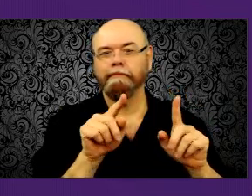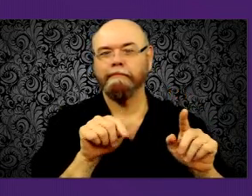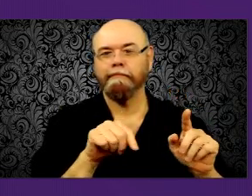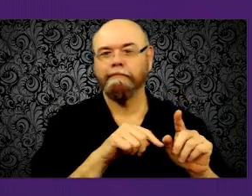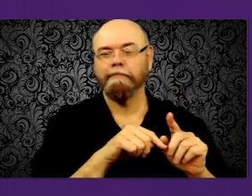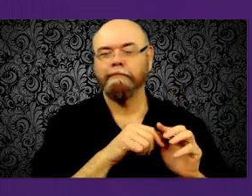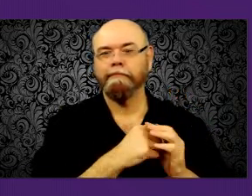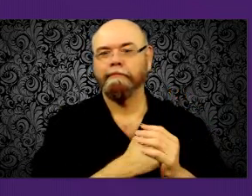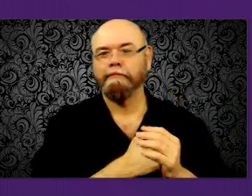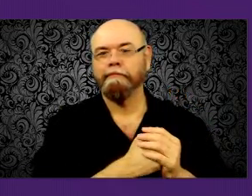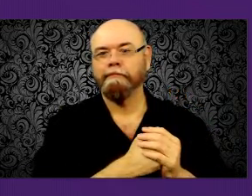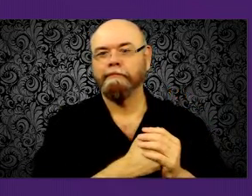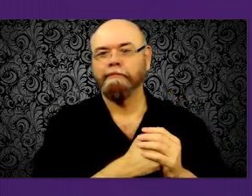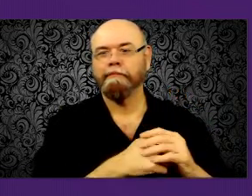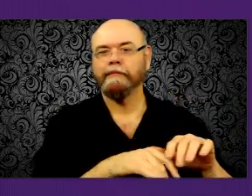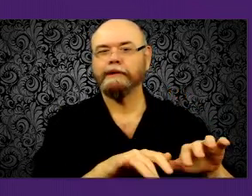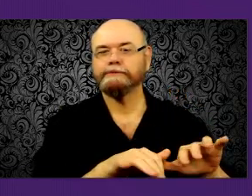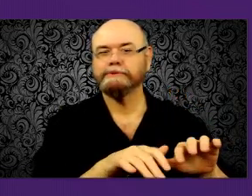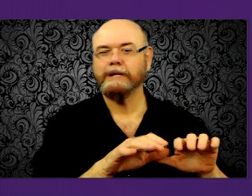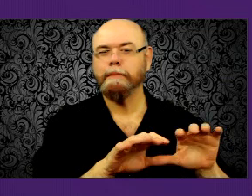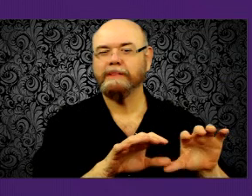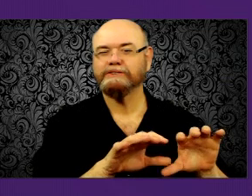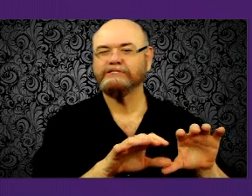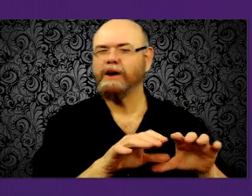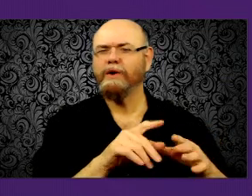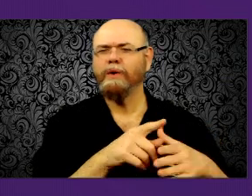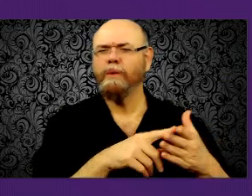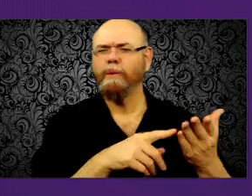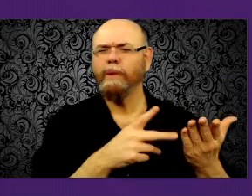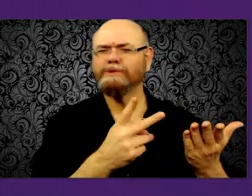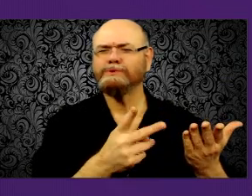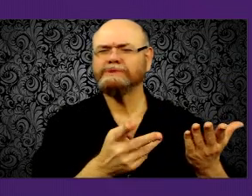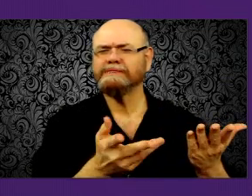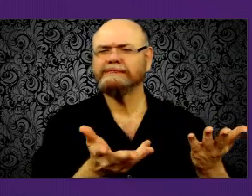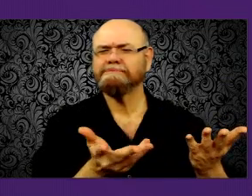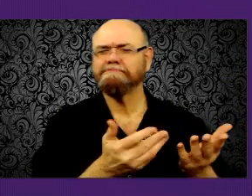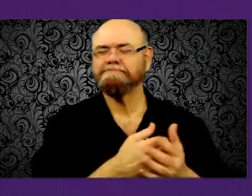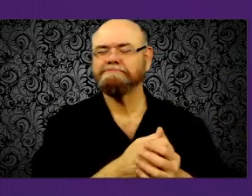You're typing in the chat. What do you see when you look closely at the work?